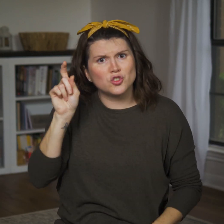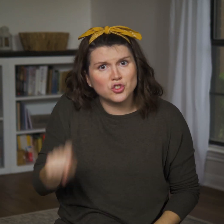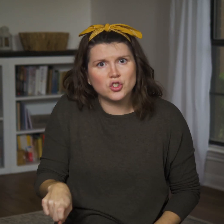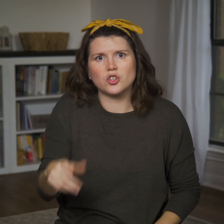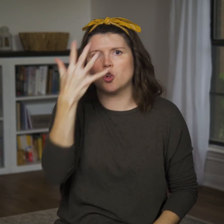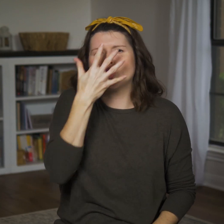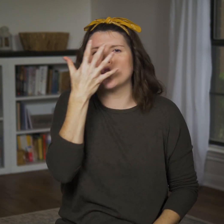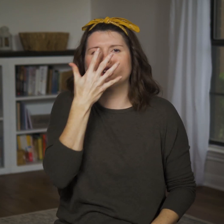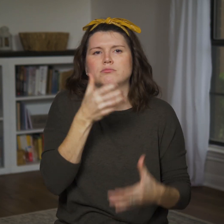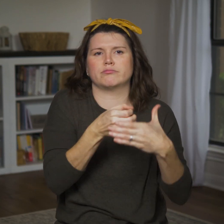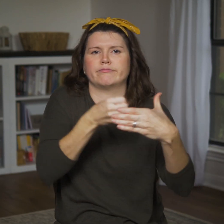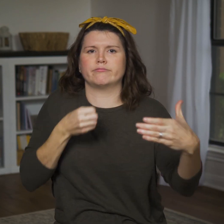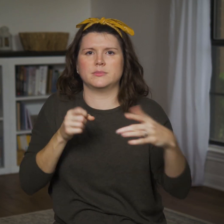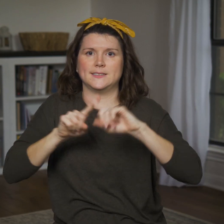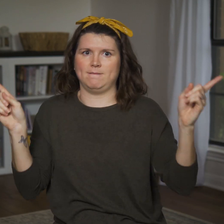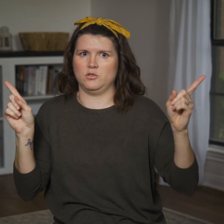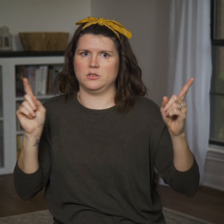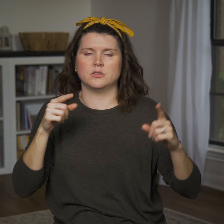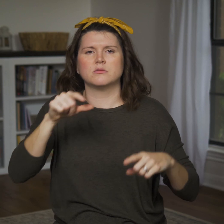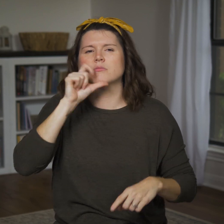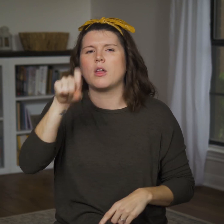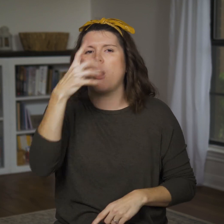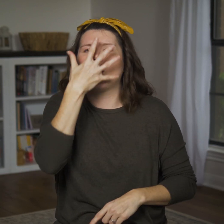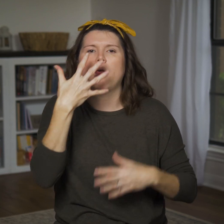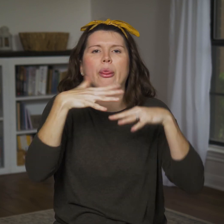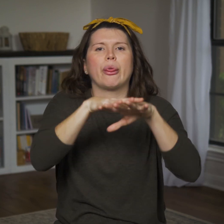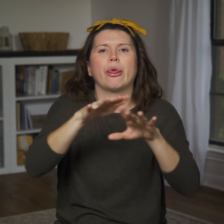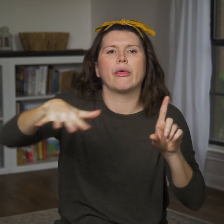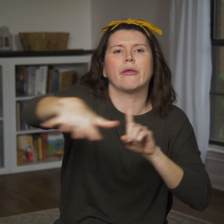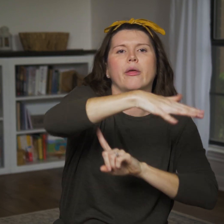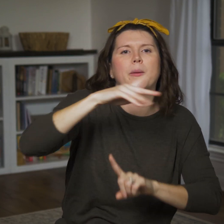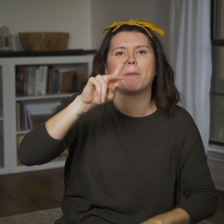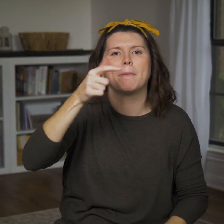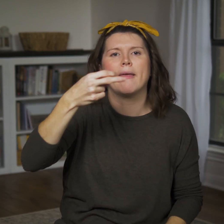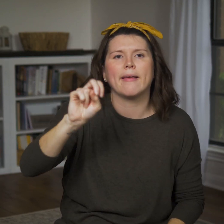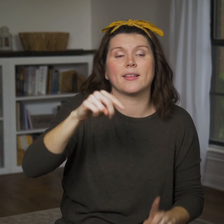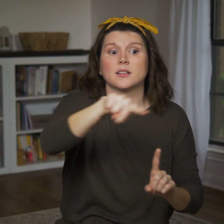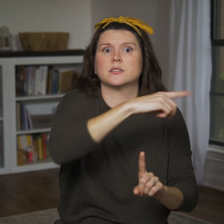they’re supposed to look different from and live differently than their neighbors.